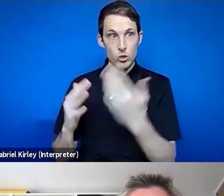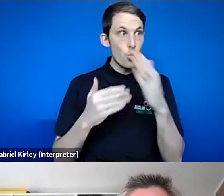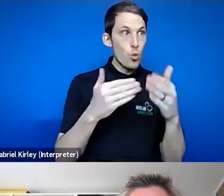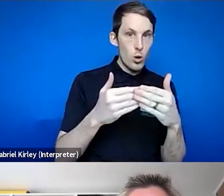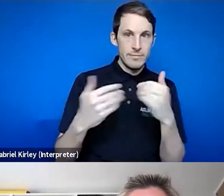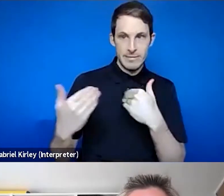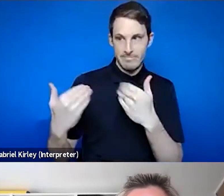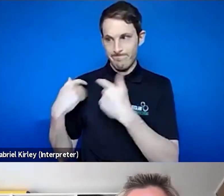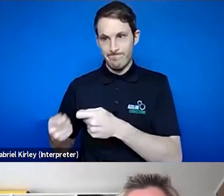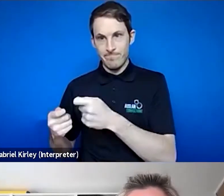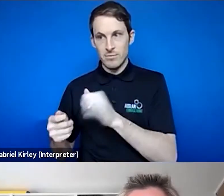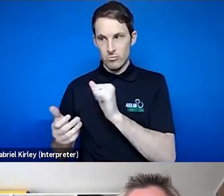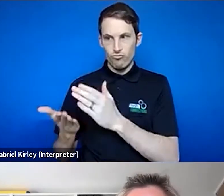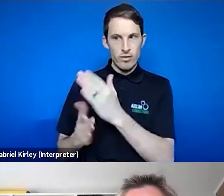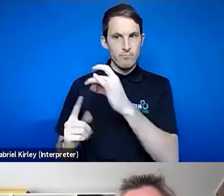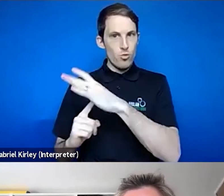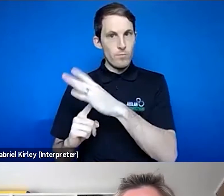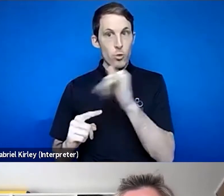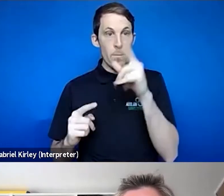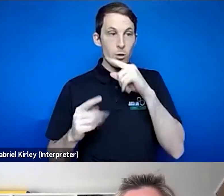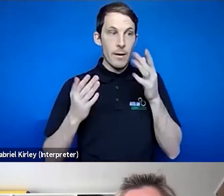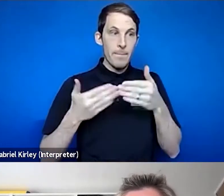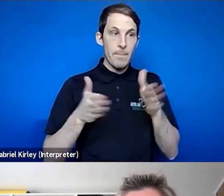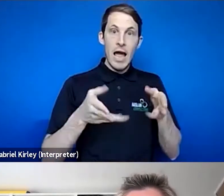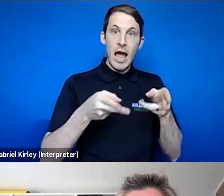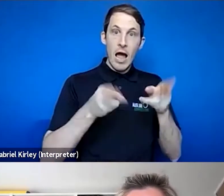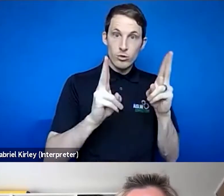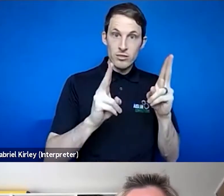if you are a person living in public housing that has been locked down without warning.